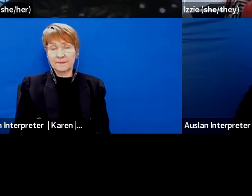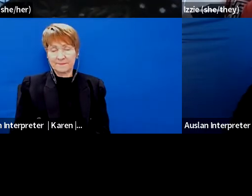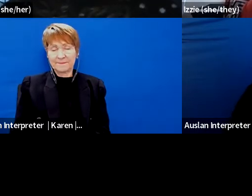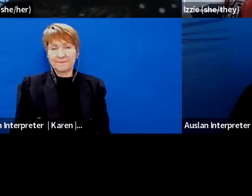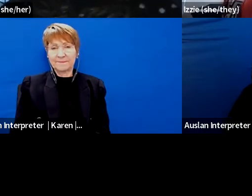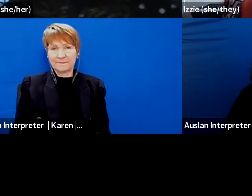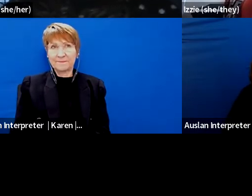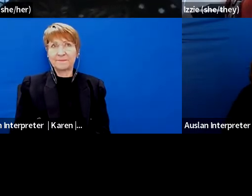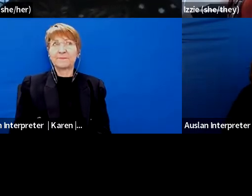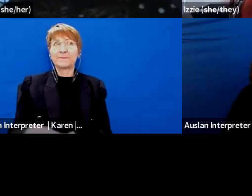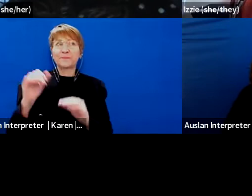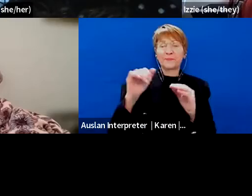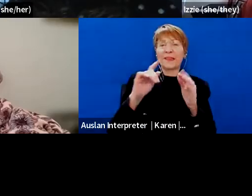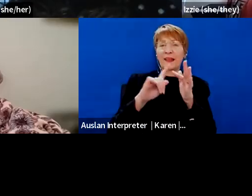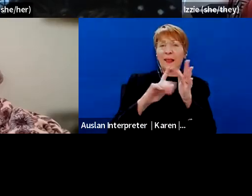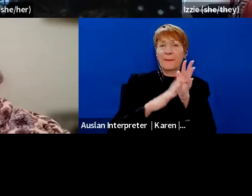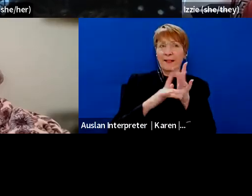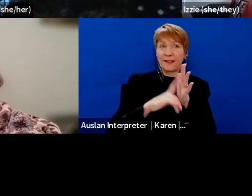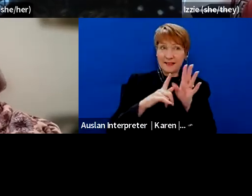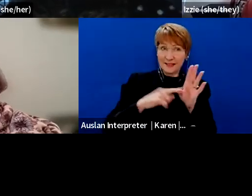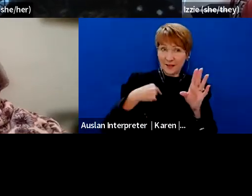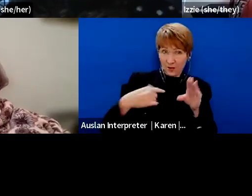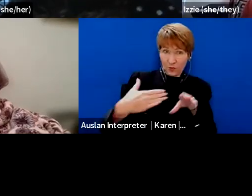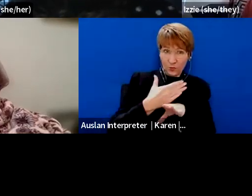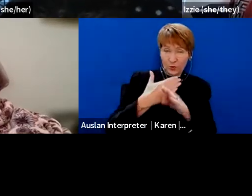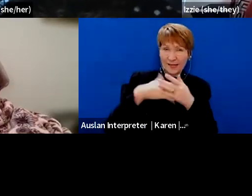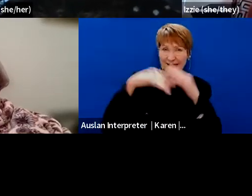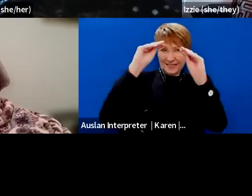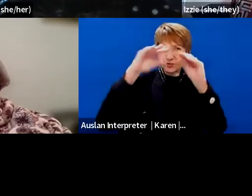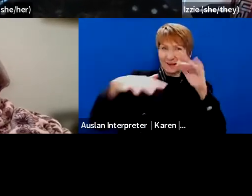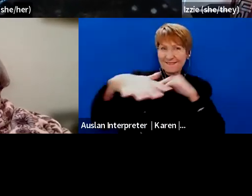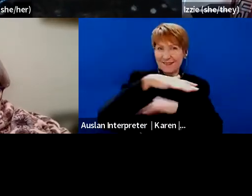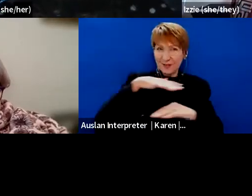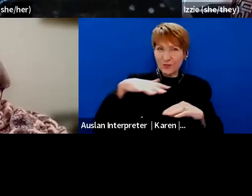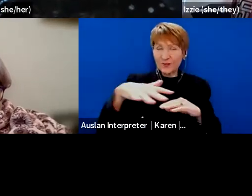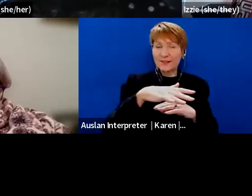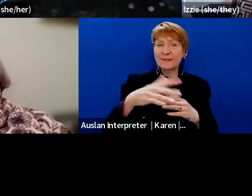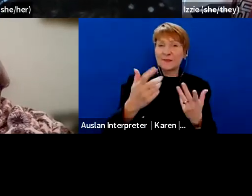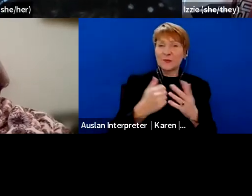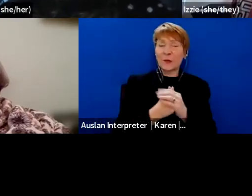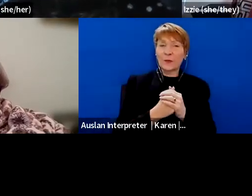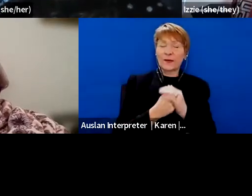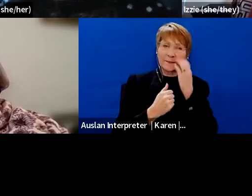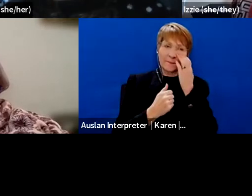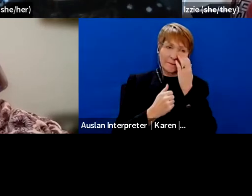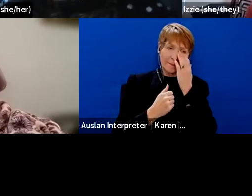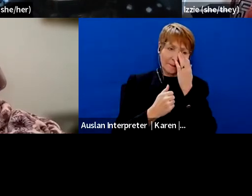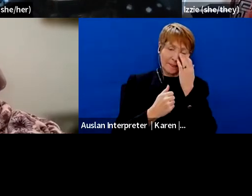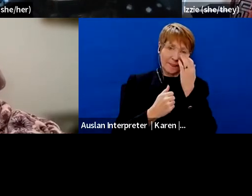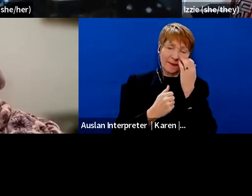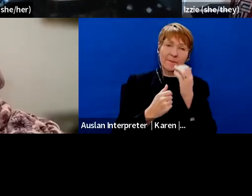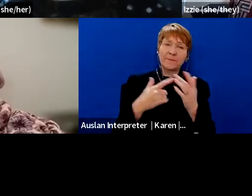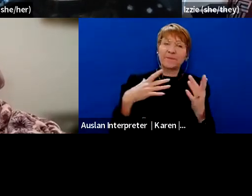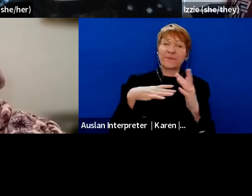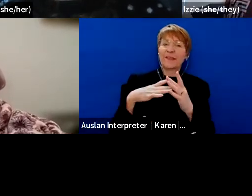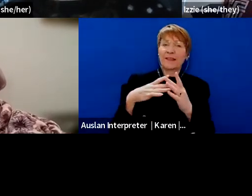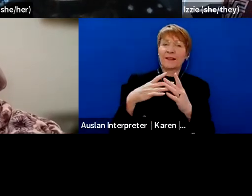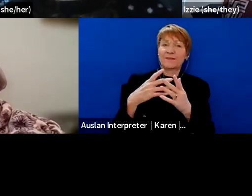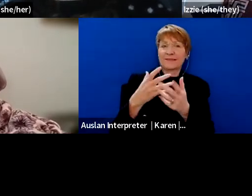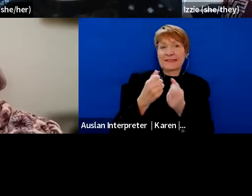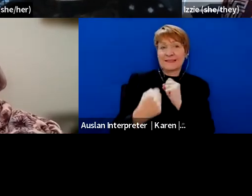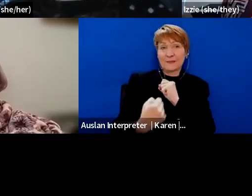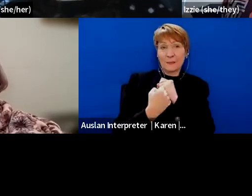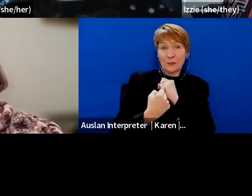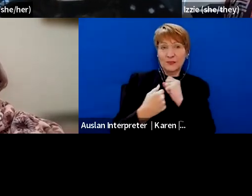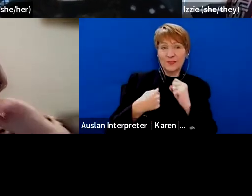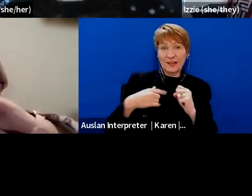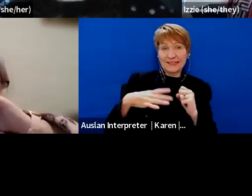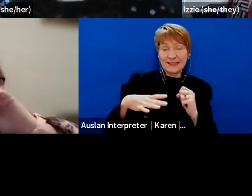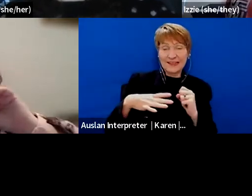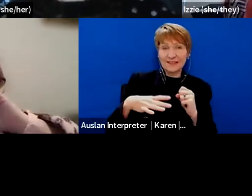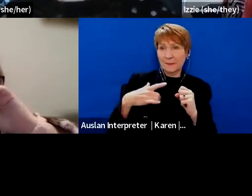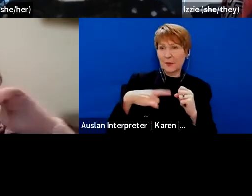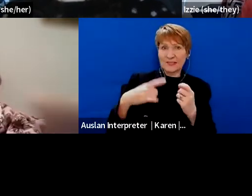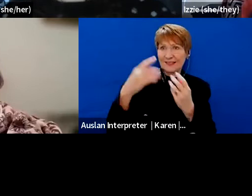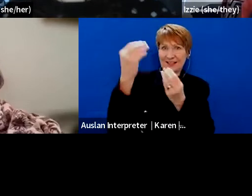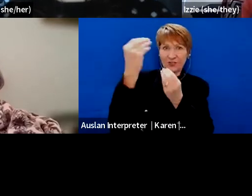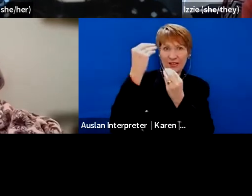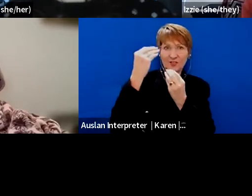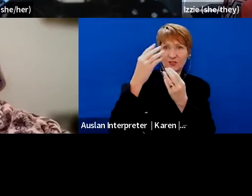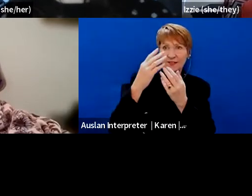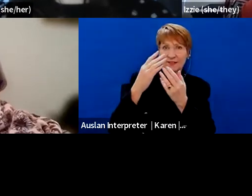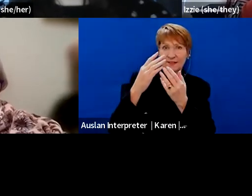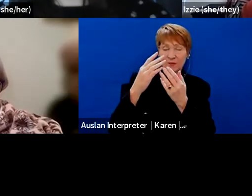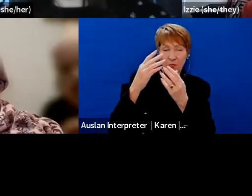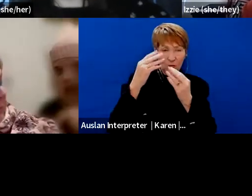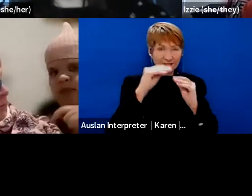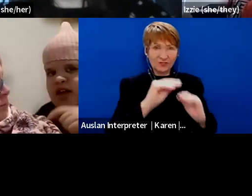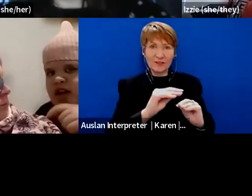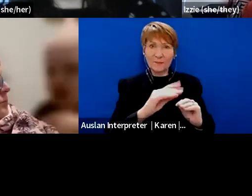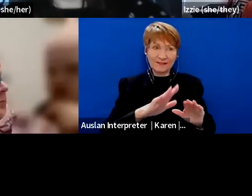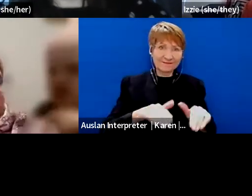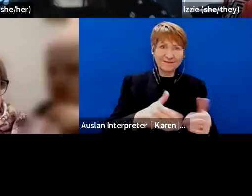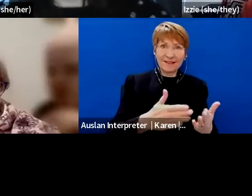Absolutely, so fine office work I work in education so I'm kind of in that safe zone where I kind of have to get the support that I need because the whole point of education has been able to provide sort of for children so they have to kind of support